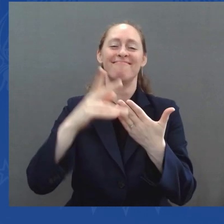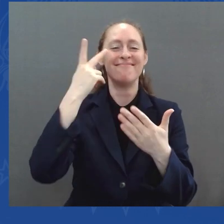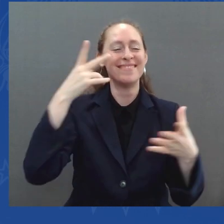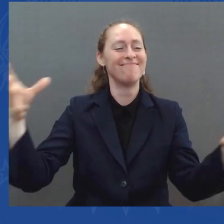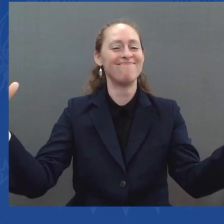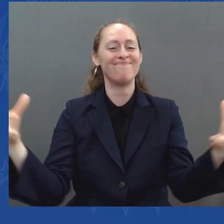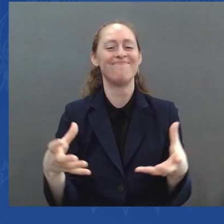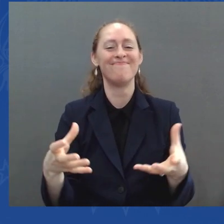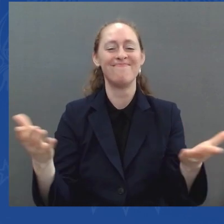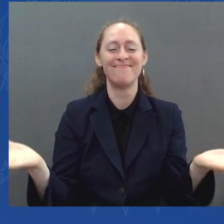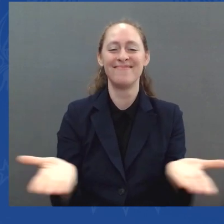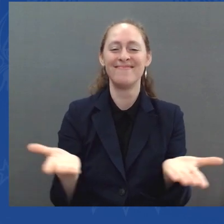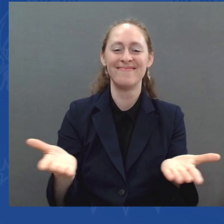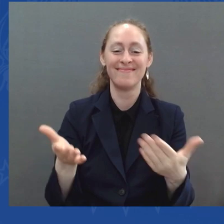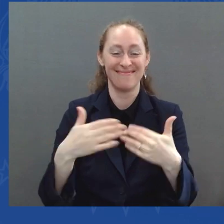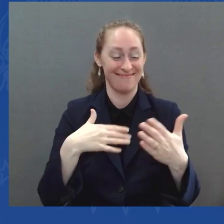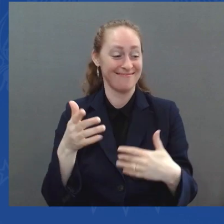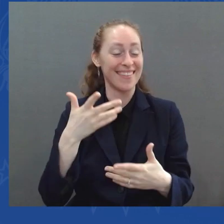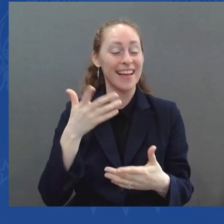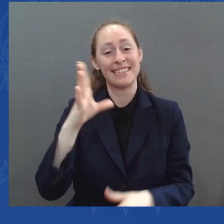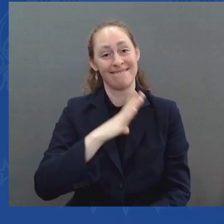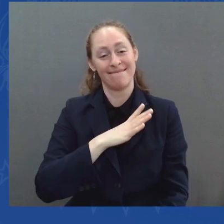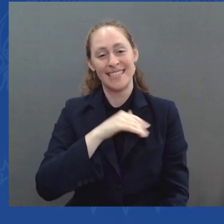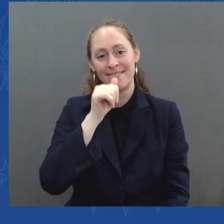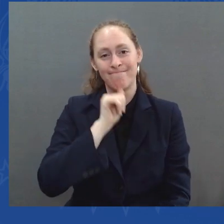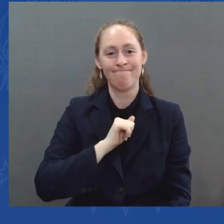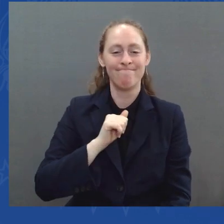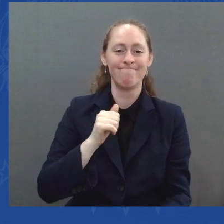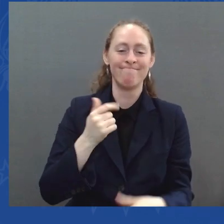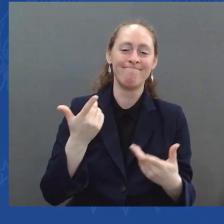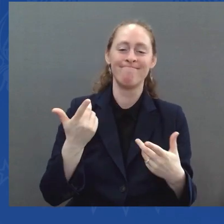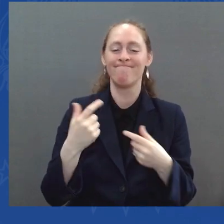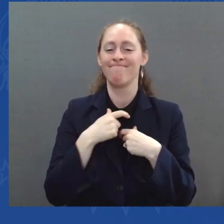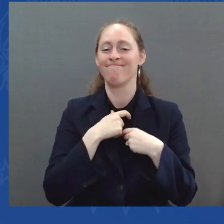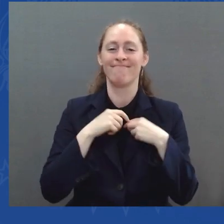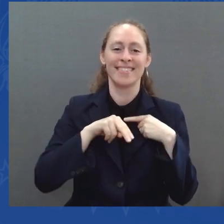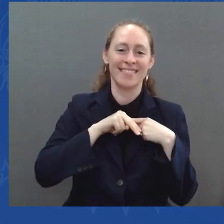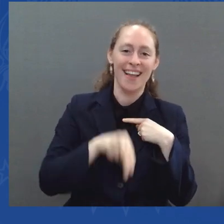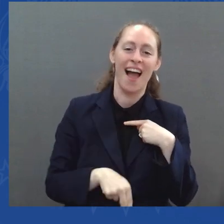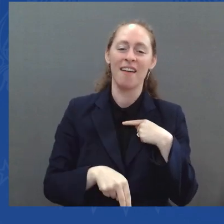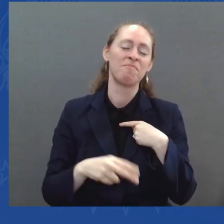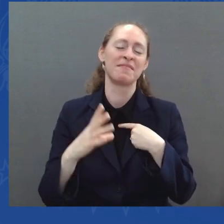gives me a chance to visit with some of the incredible people who serve this White House